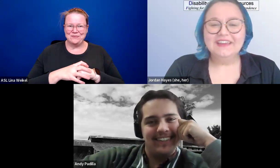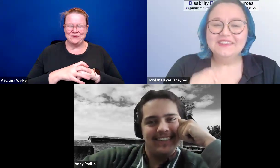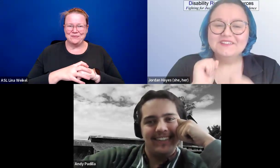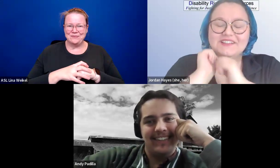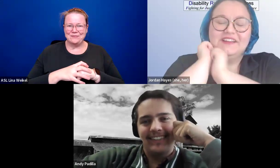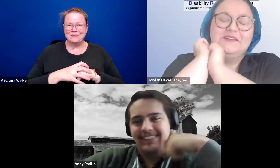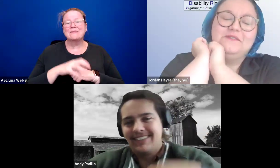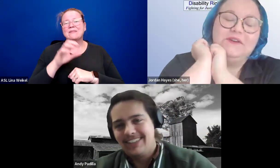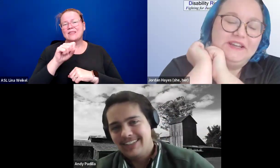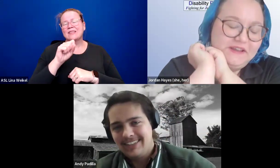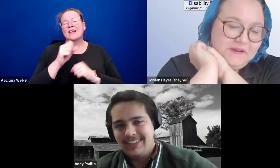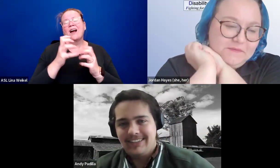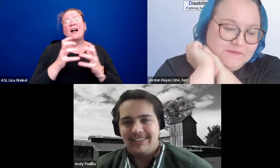Jordan Hayes (she, her): Yeah, there's a lot of great